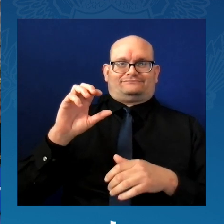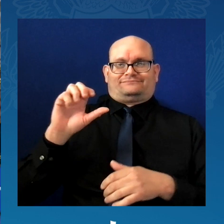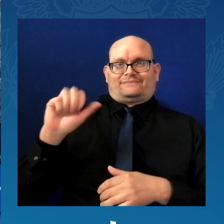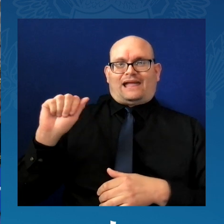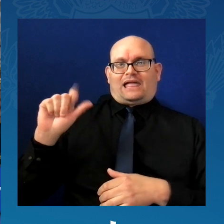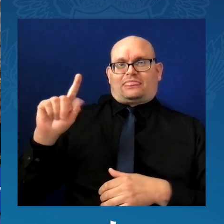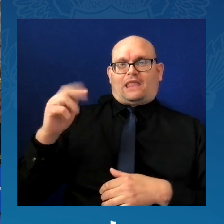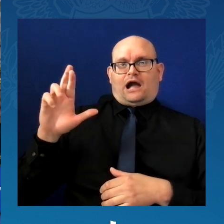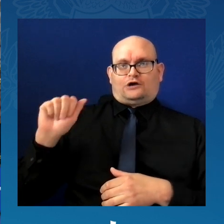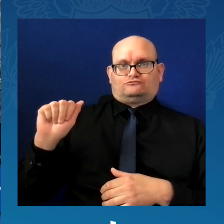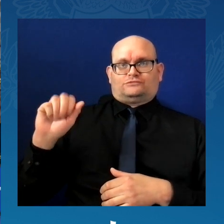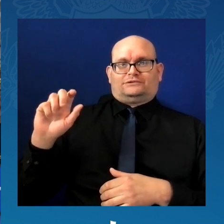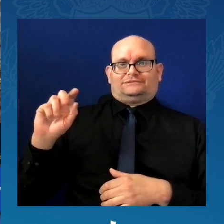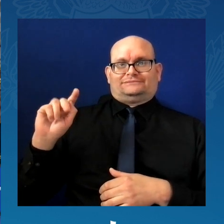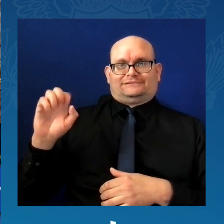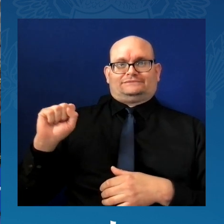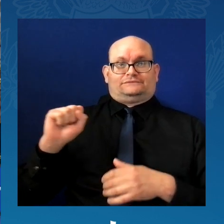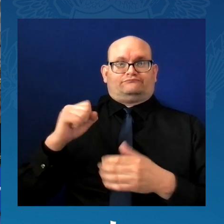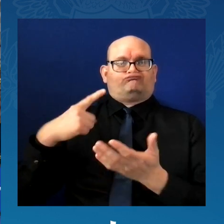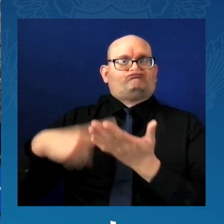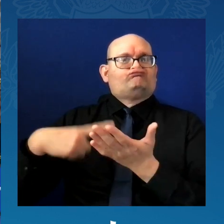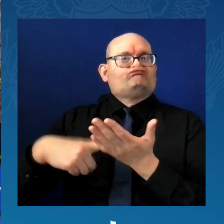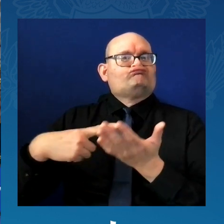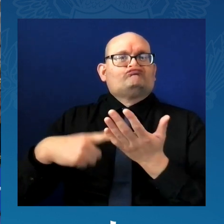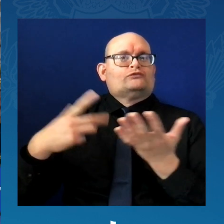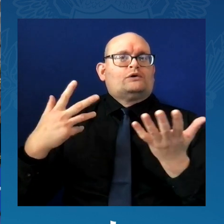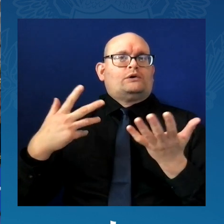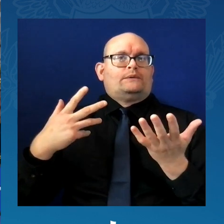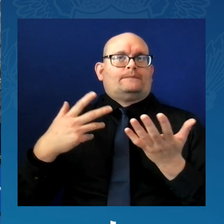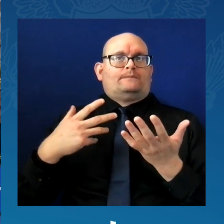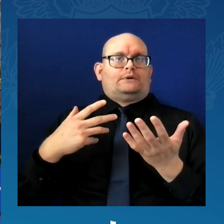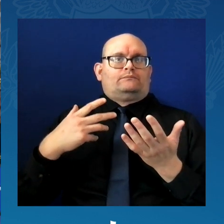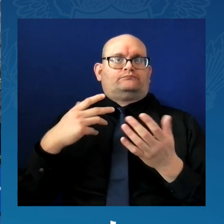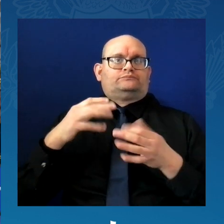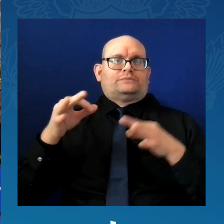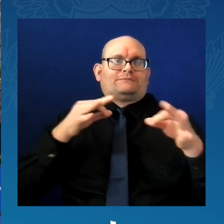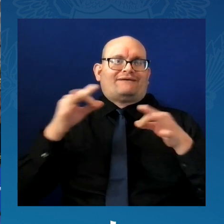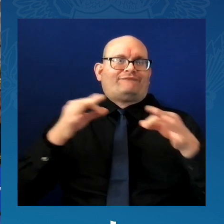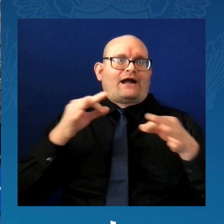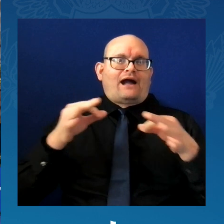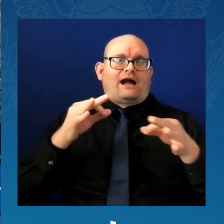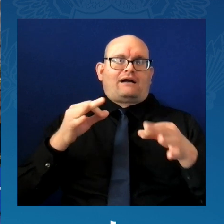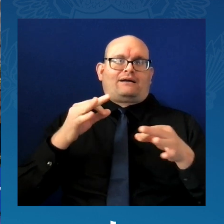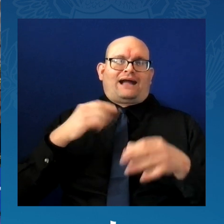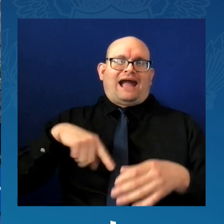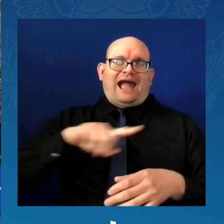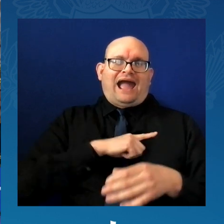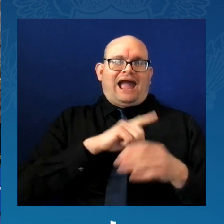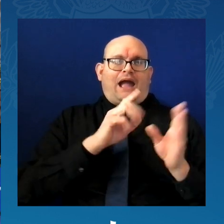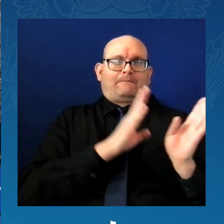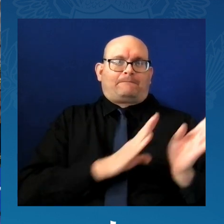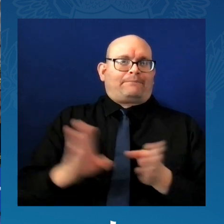and talk about how our administration plans to do this work in collaboration with all the folks that are here.